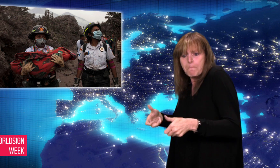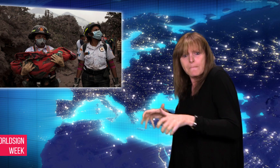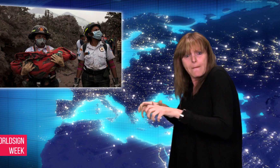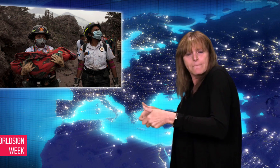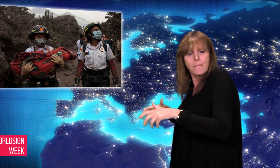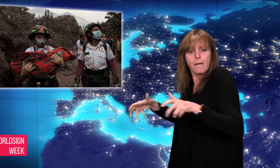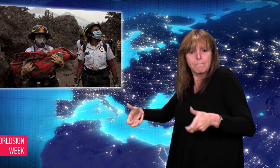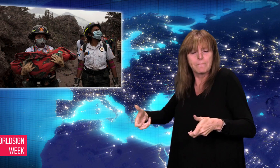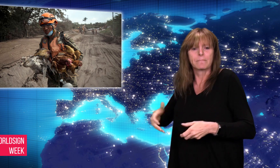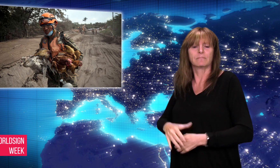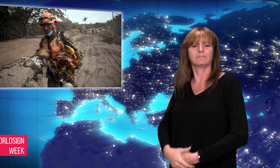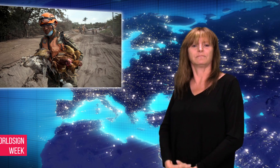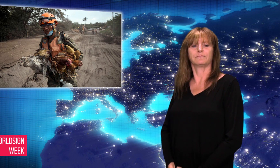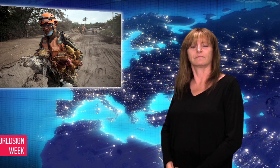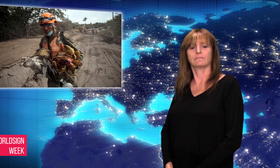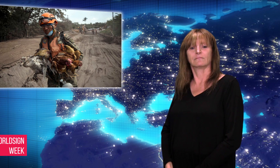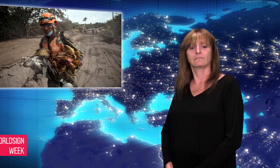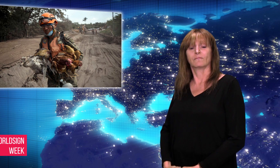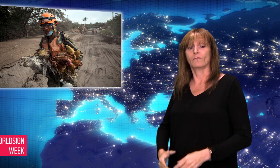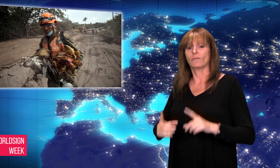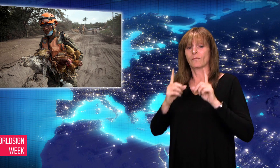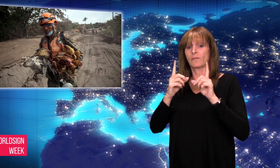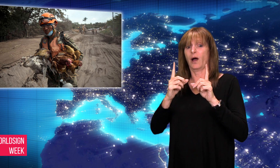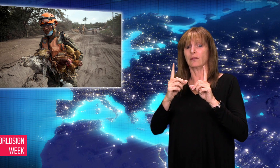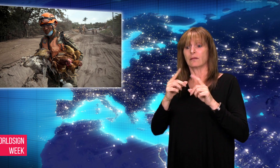but it was too late for people